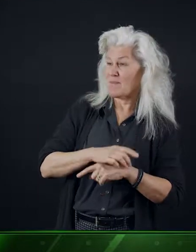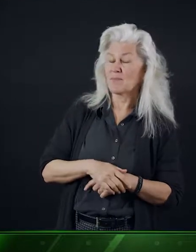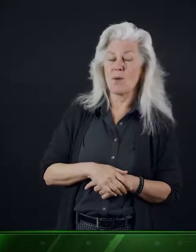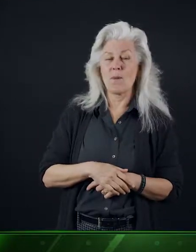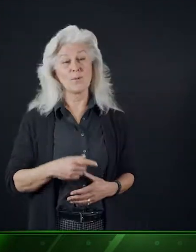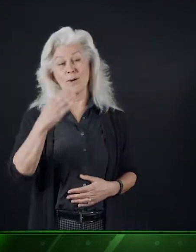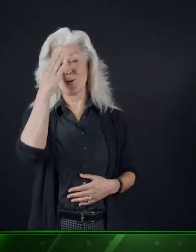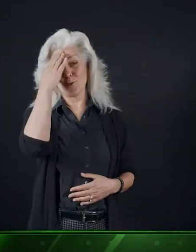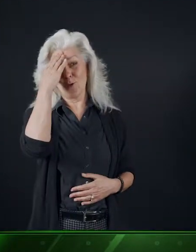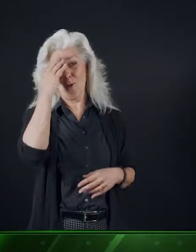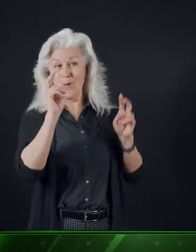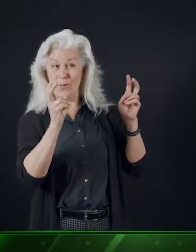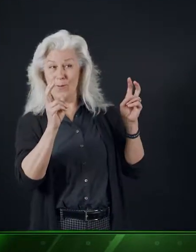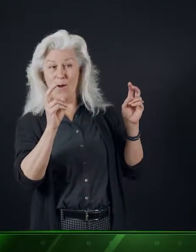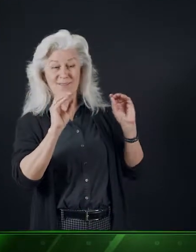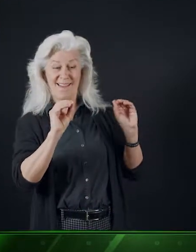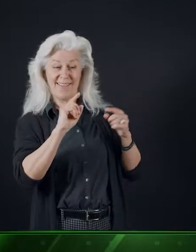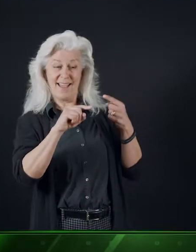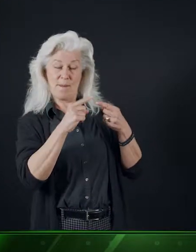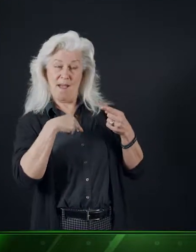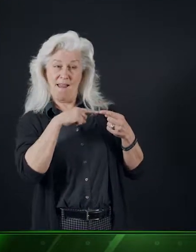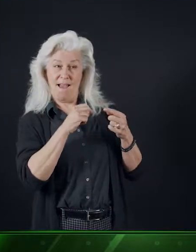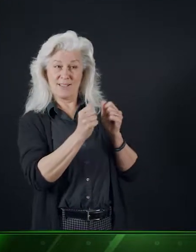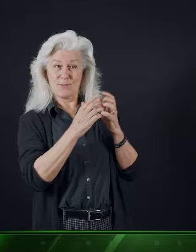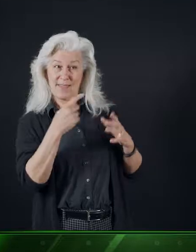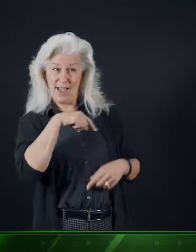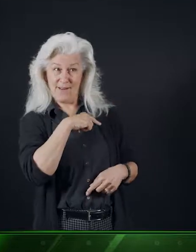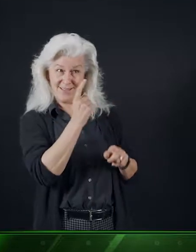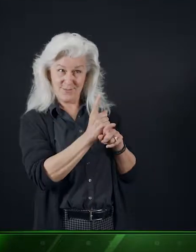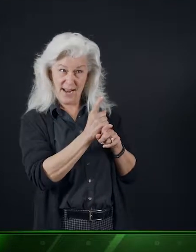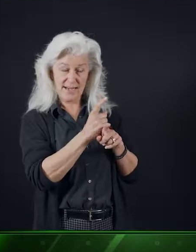But before you dive into the details of this new functionality,